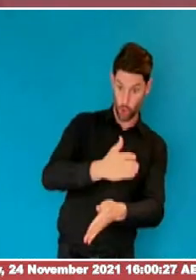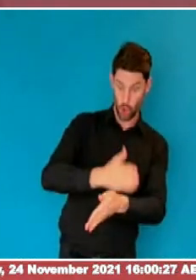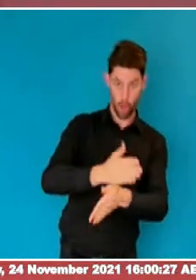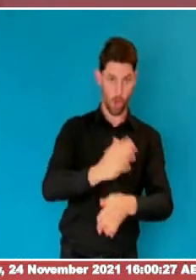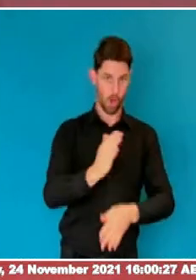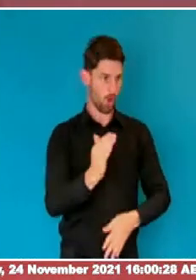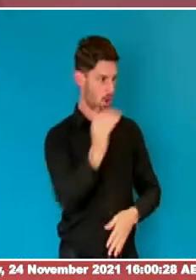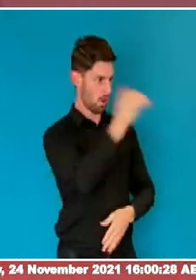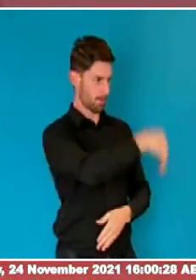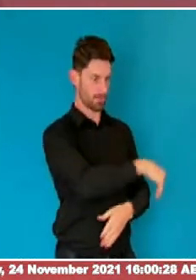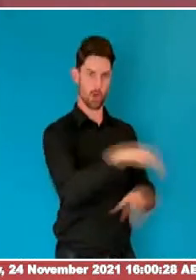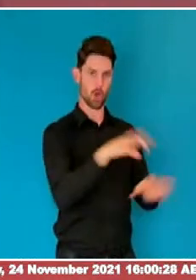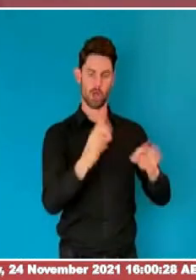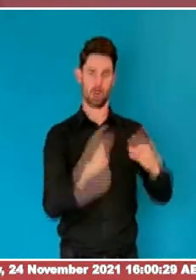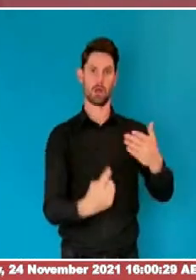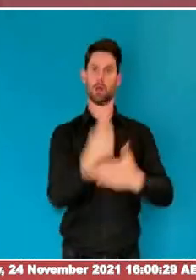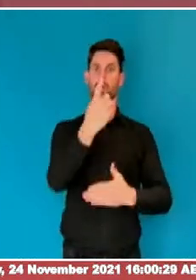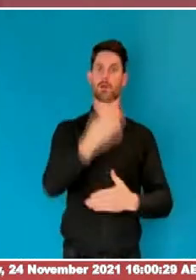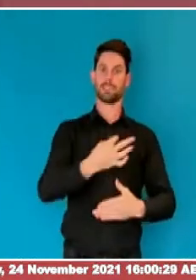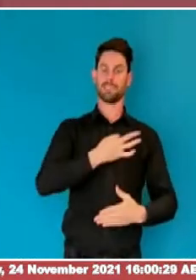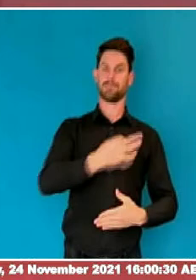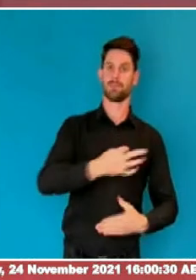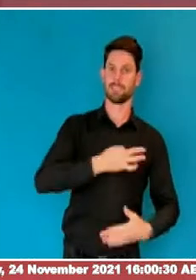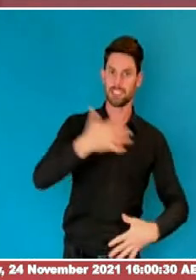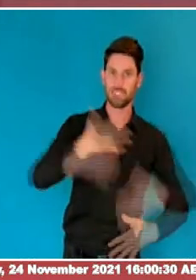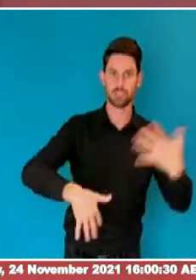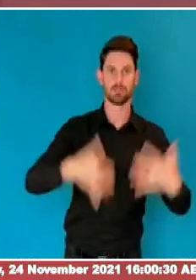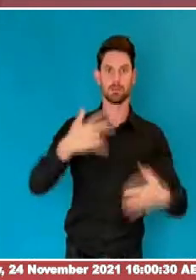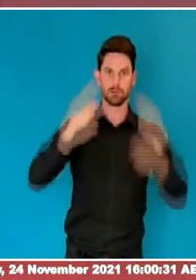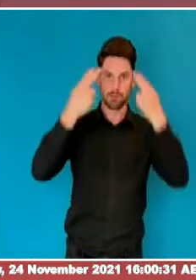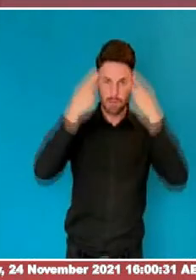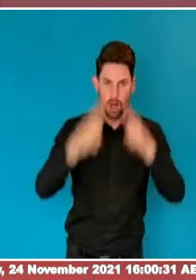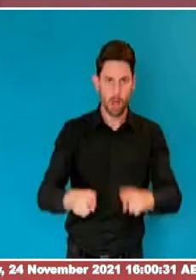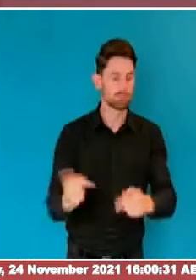come to work. And it's really important, even with a postie who is on a walking round,